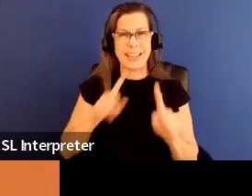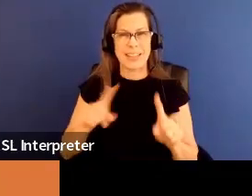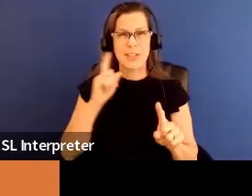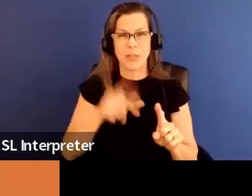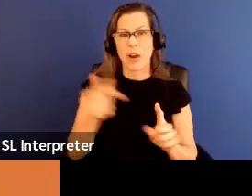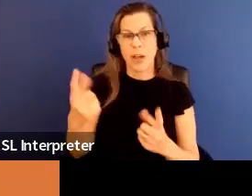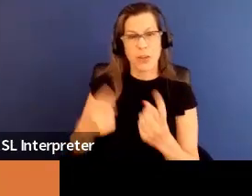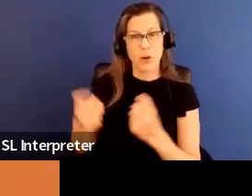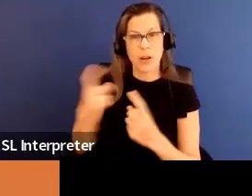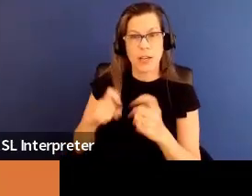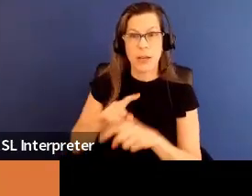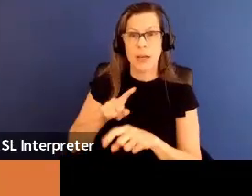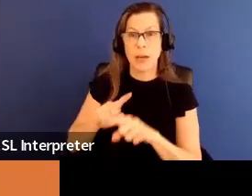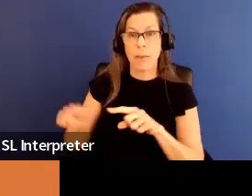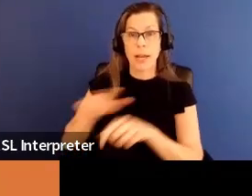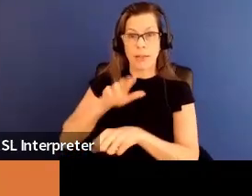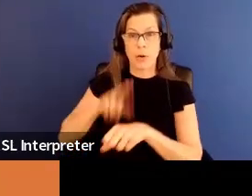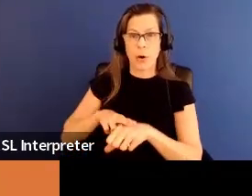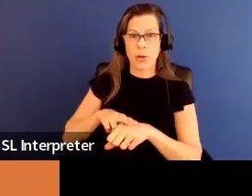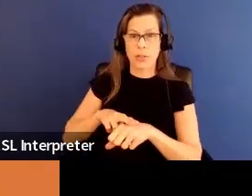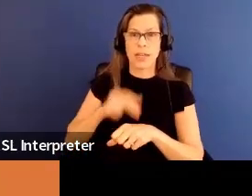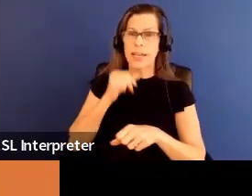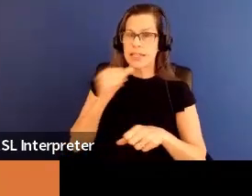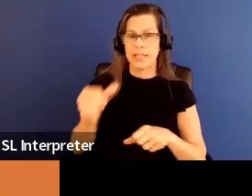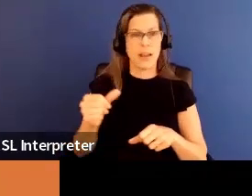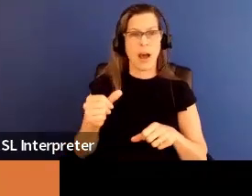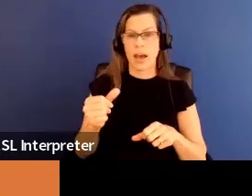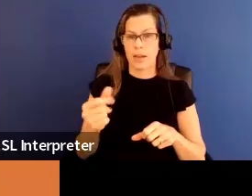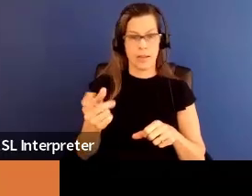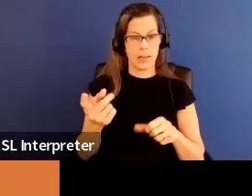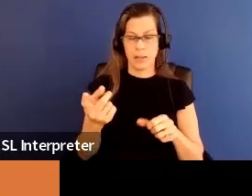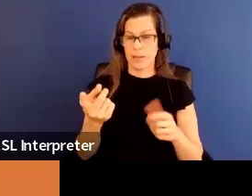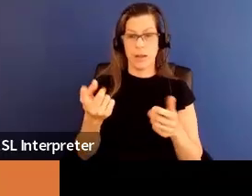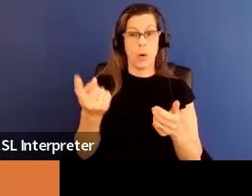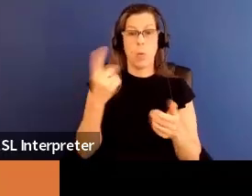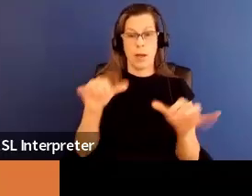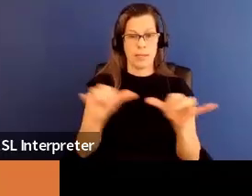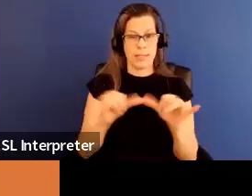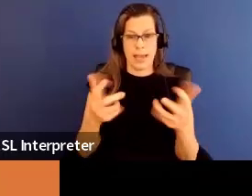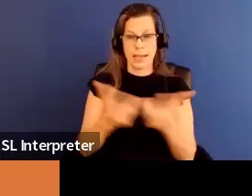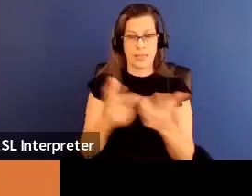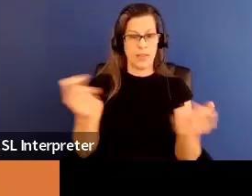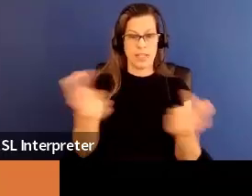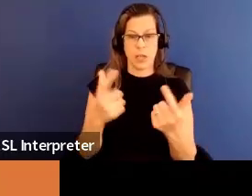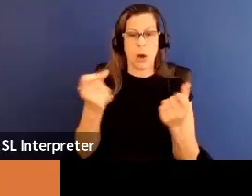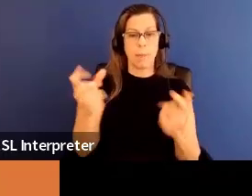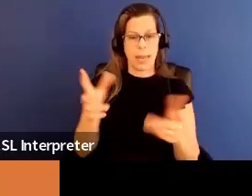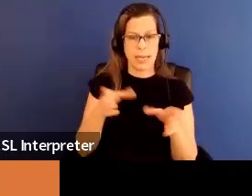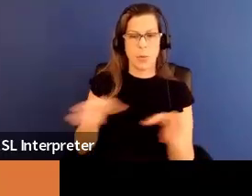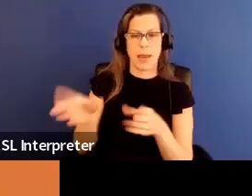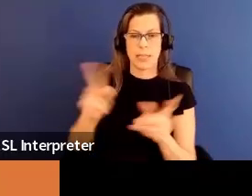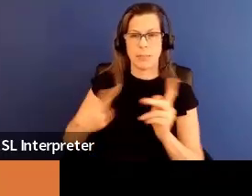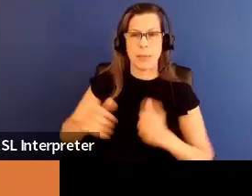or unstable he housed, so a big lens that I view disability from just from that lived